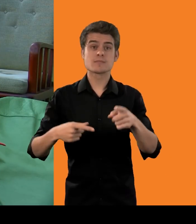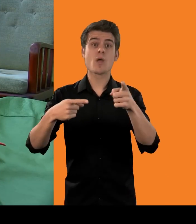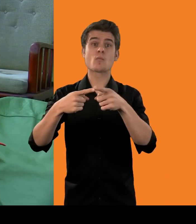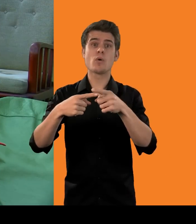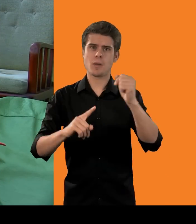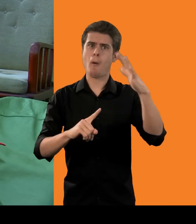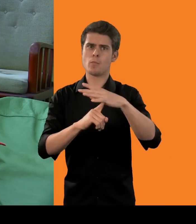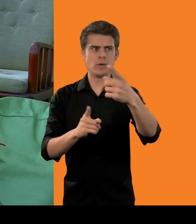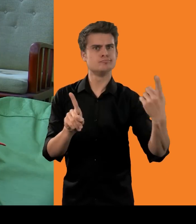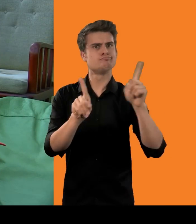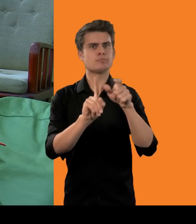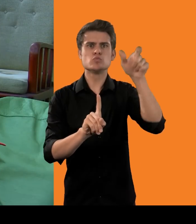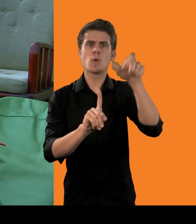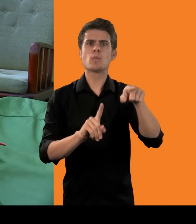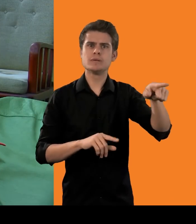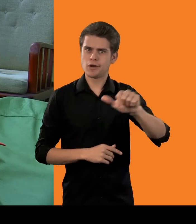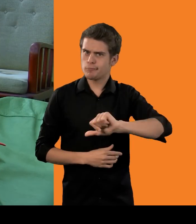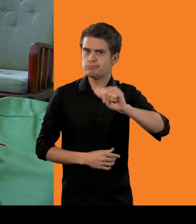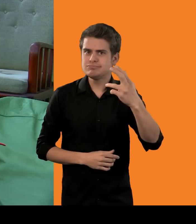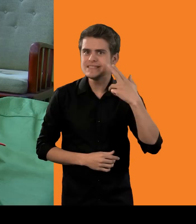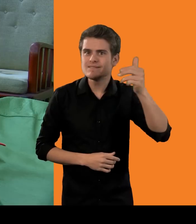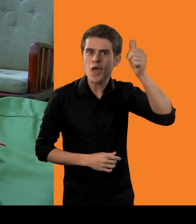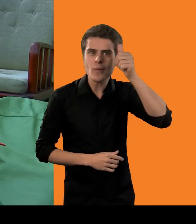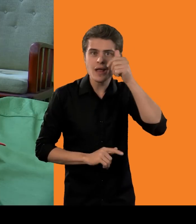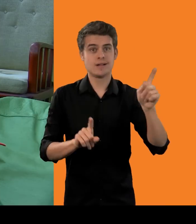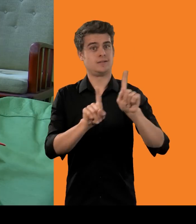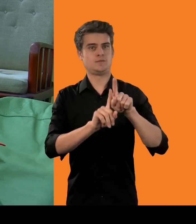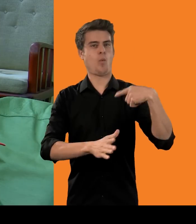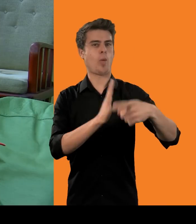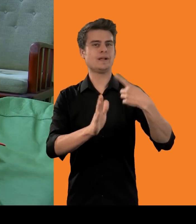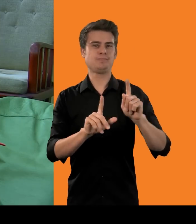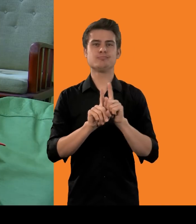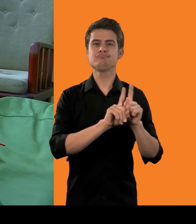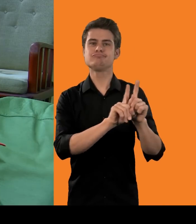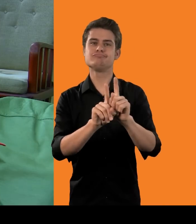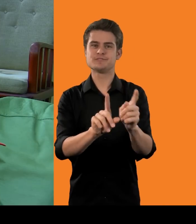one, be with somebody who is deaf aware and be with them at all times.